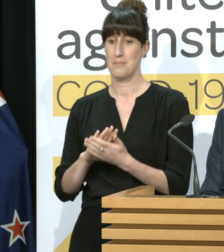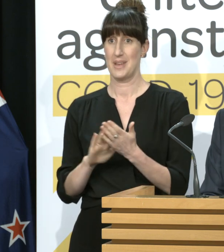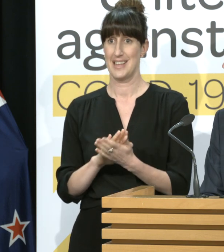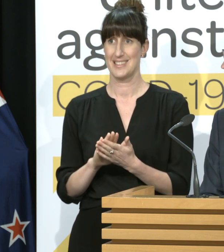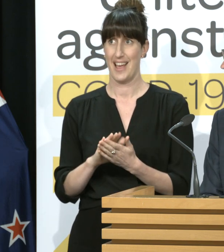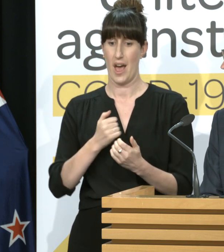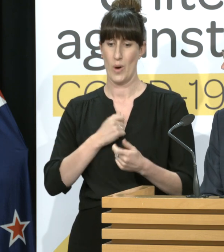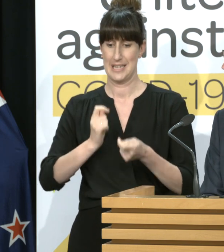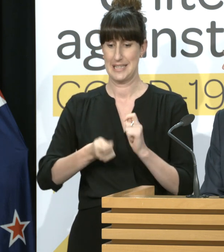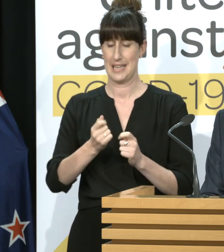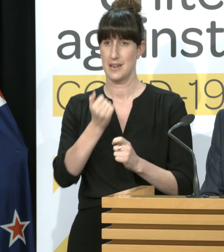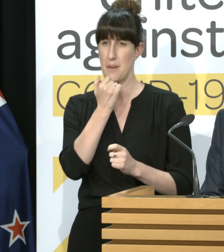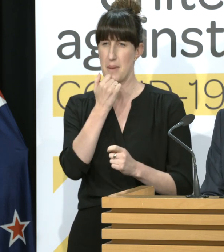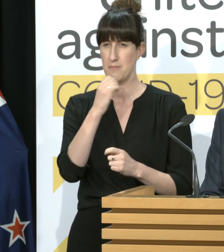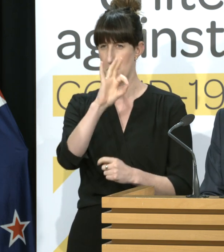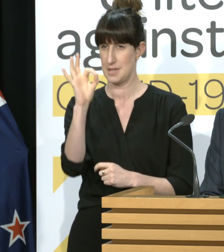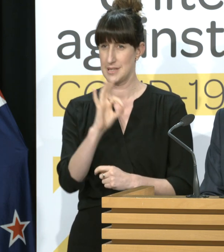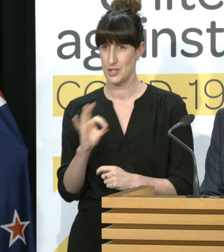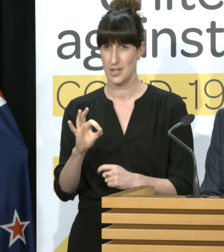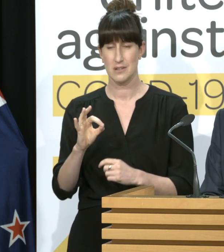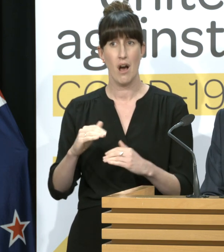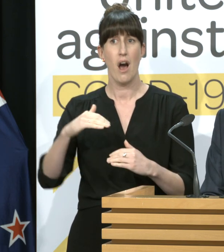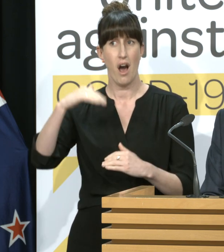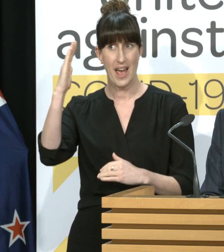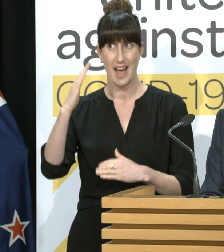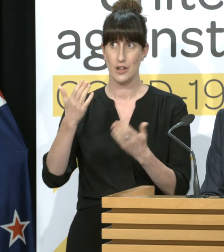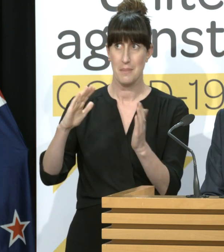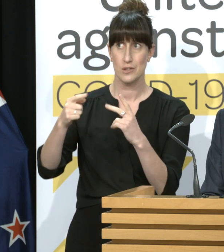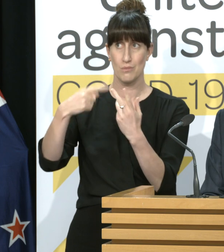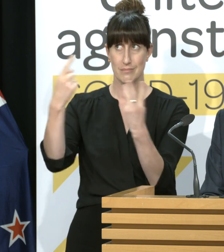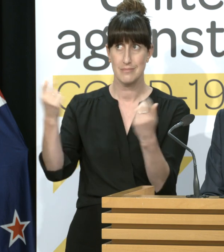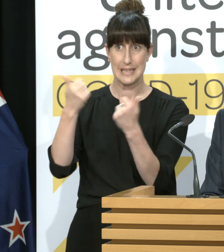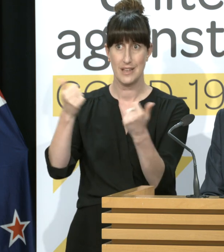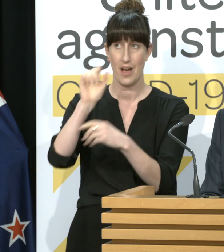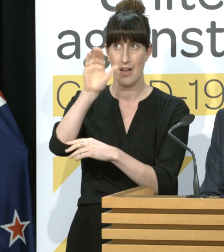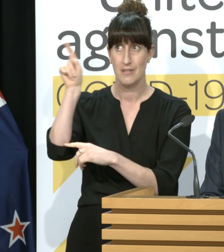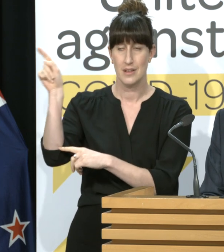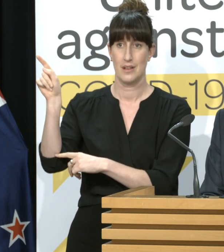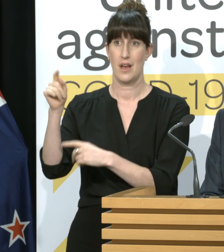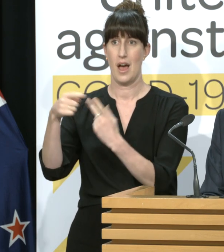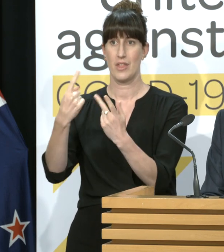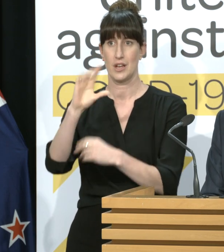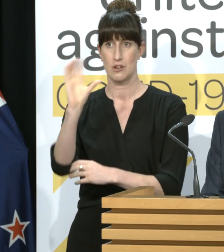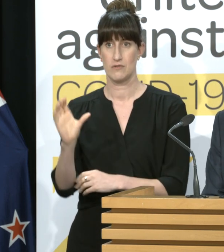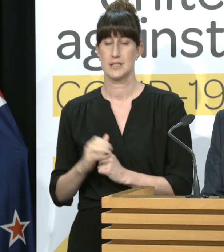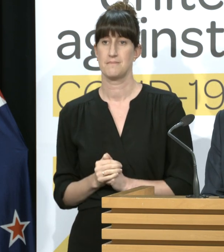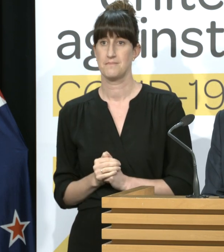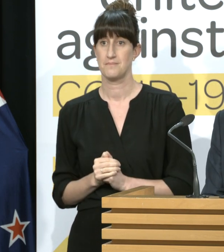in the world on a per capita basis for testing for COVID-19. We've seen significant increases in our contact tracing